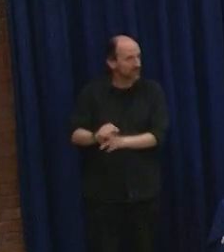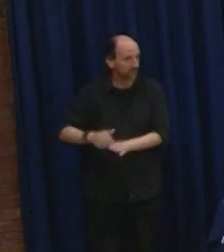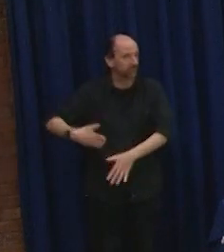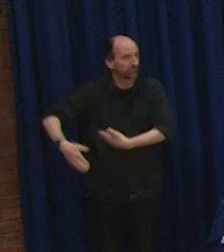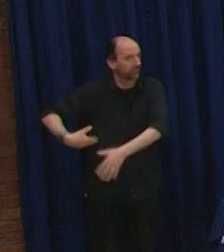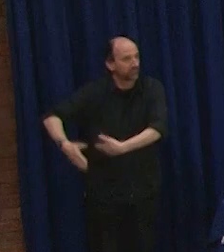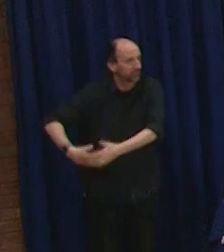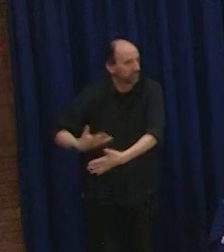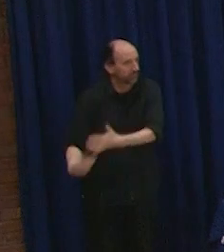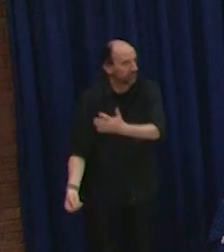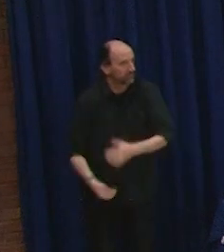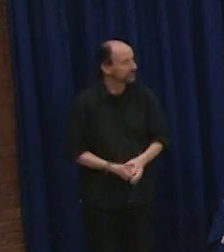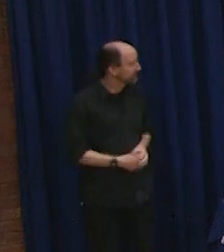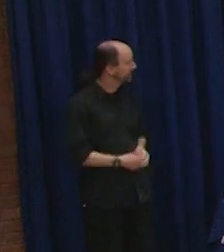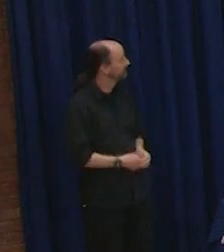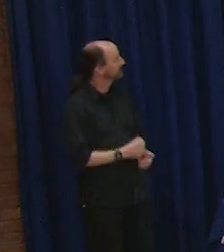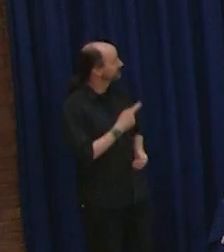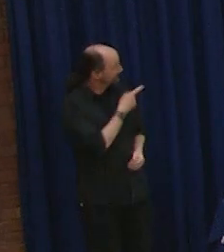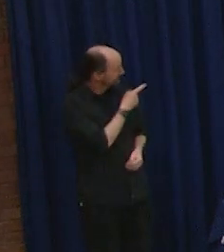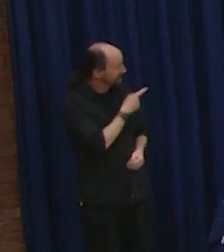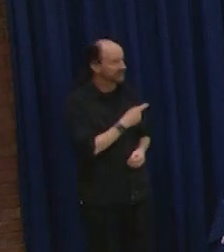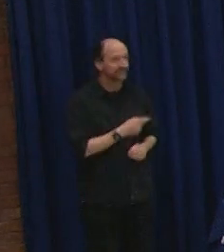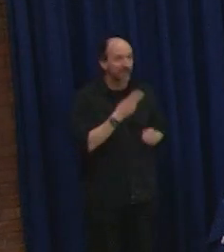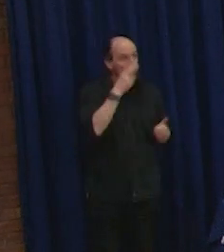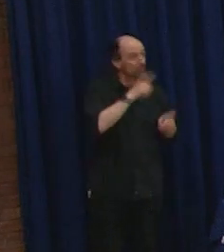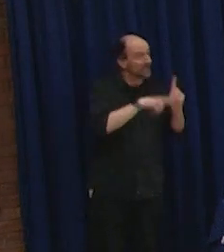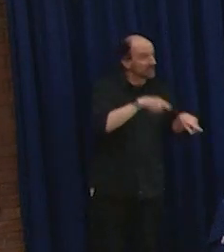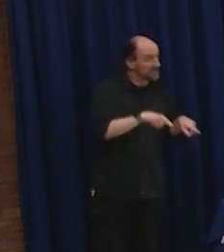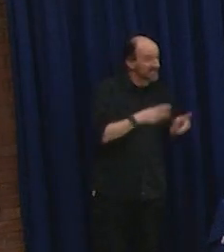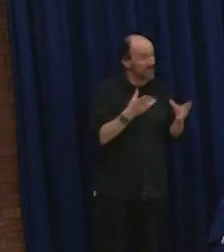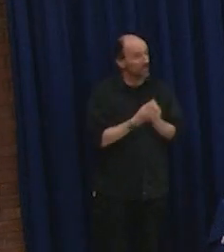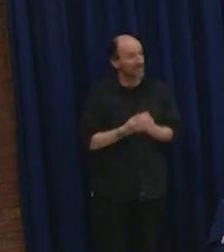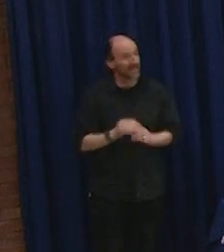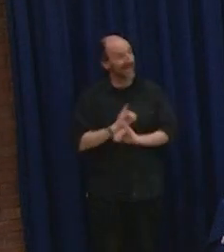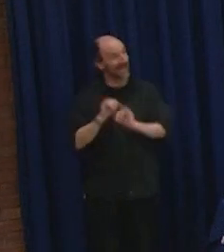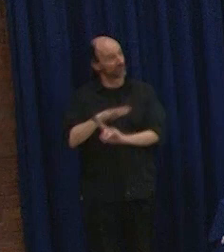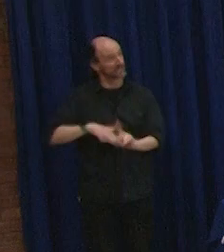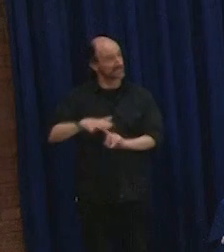we get neurodiversity plus adversity and greater impact. So last slide is really is that we have